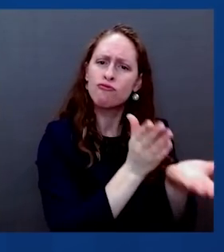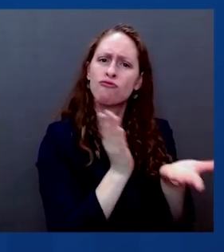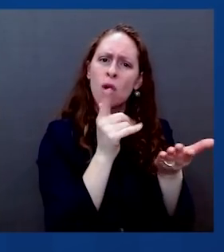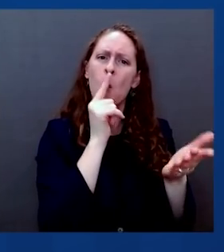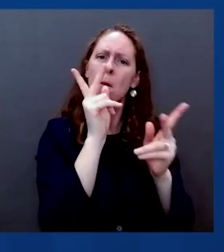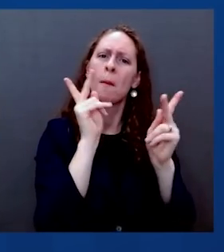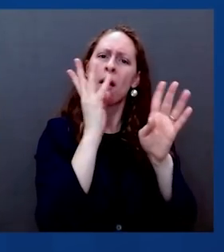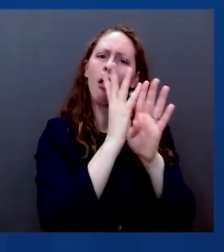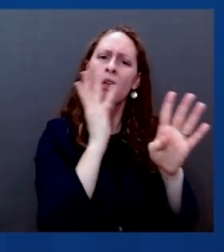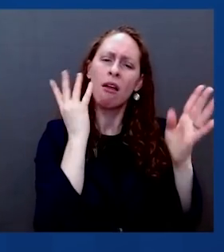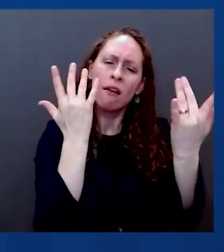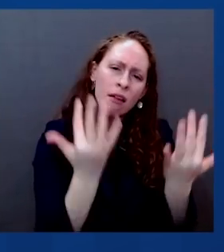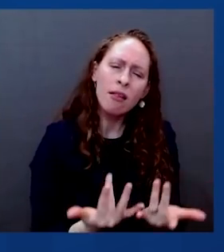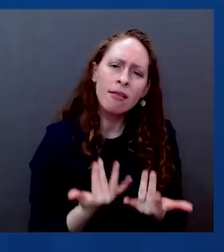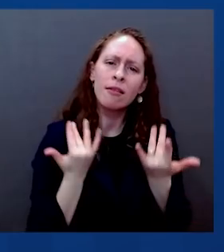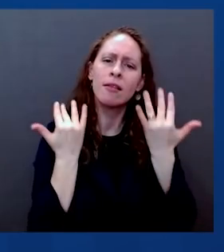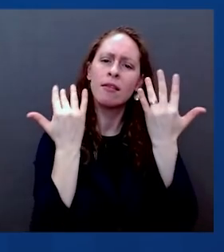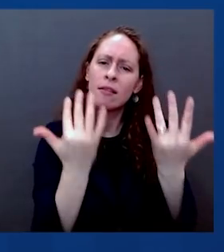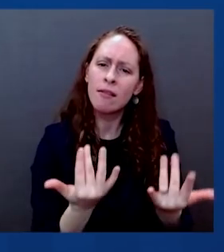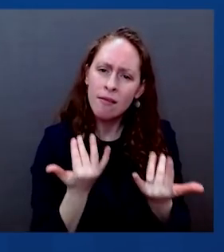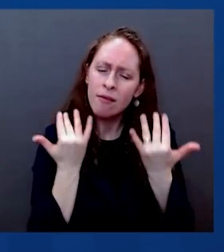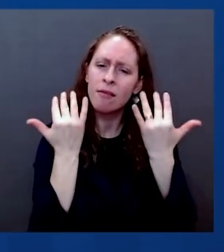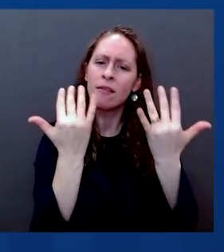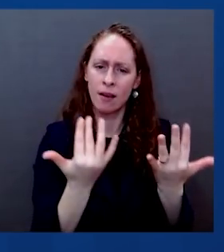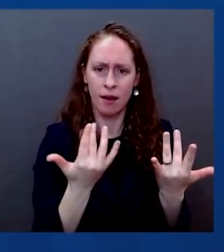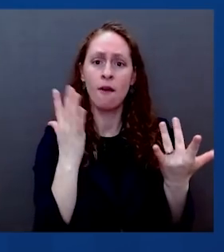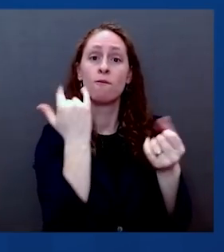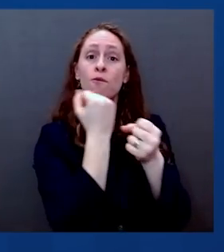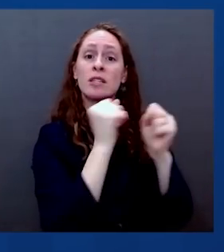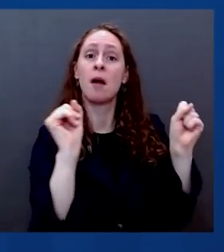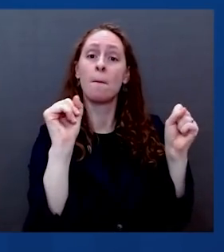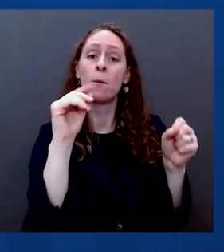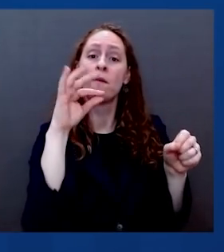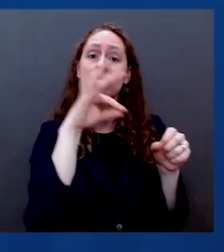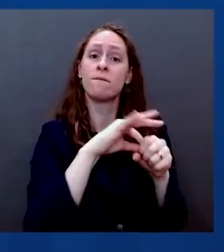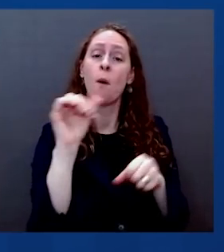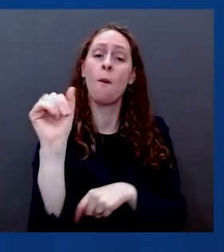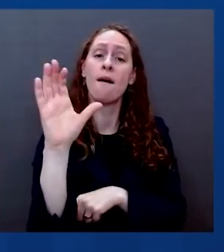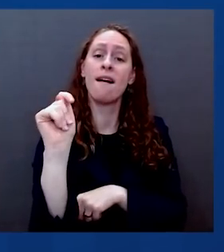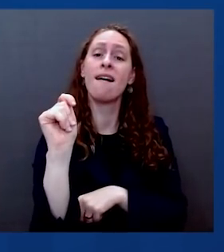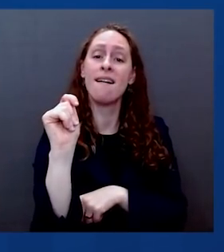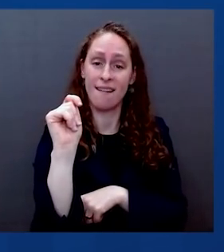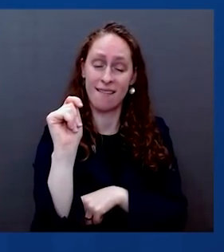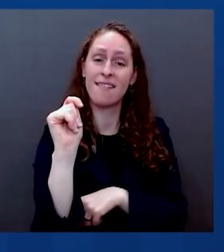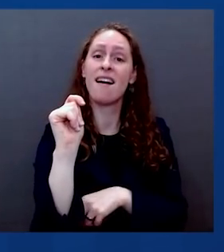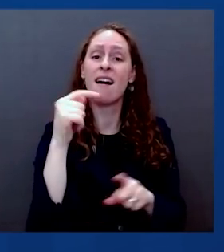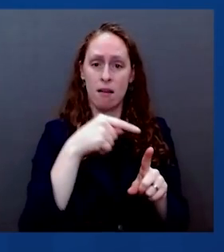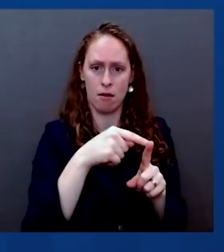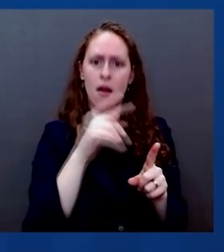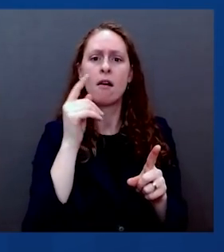to protect nonpartisan electors [election] officials, who are doing their job,